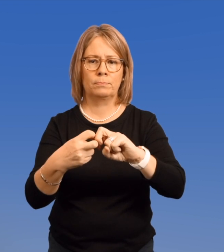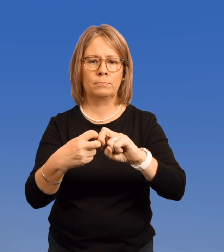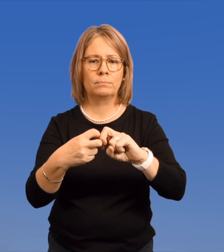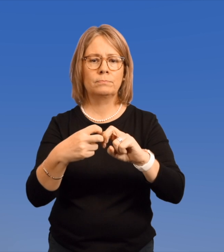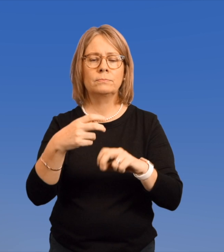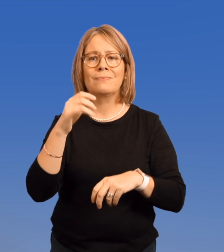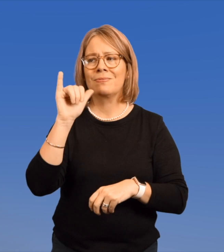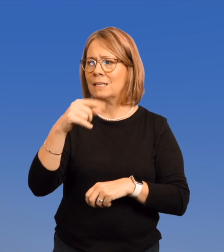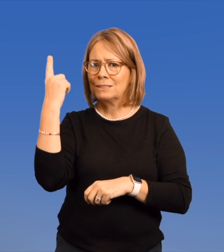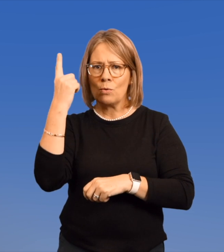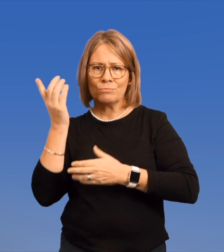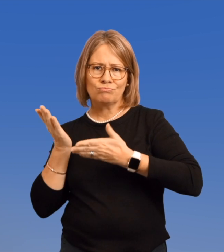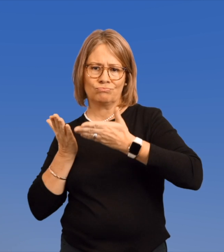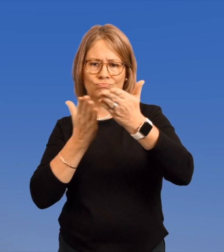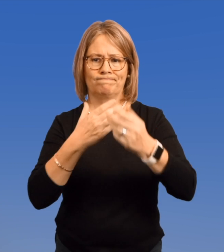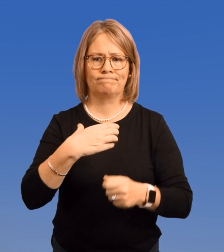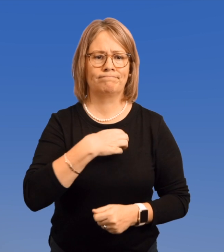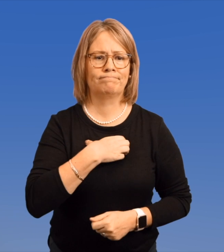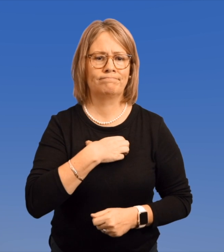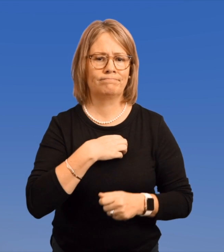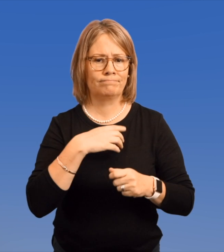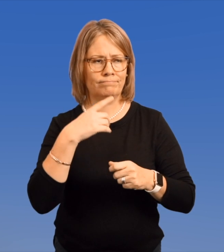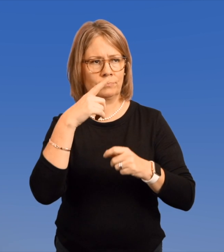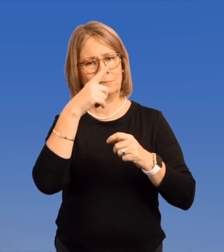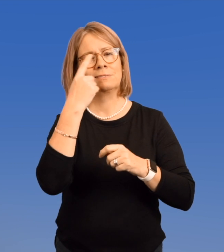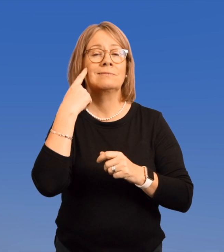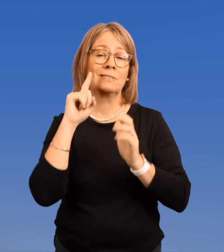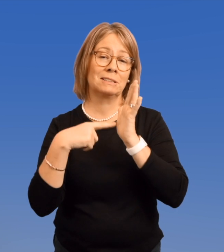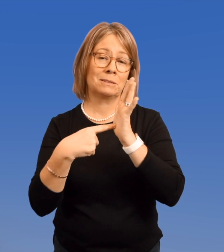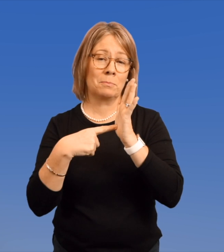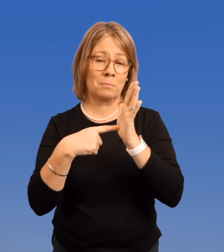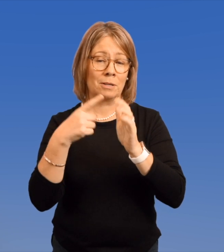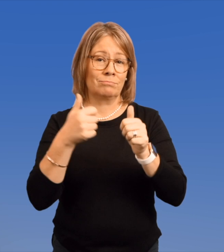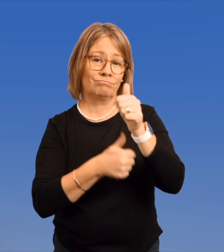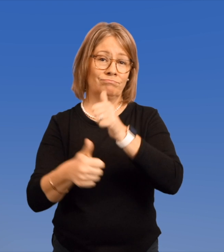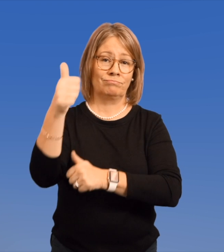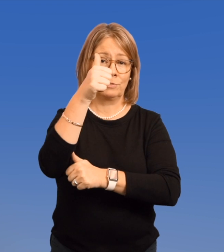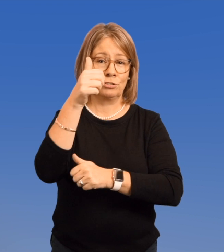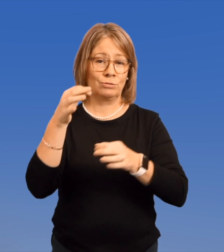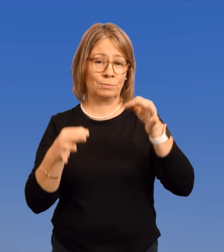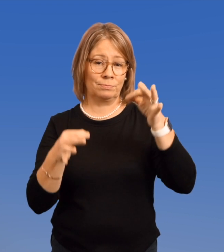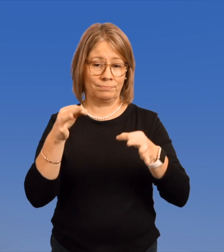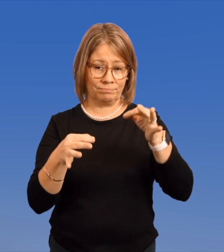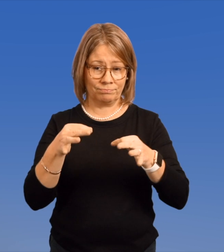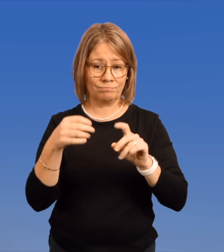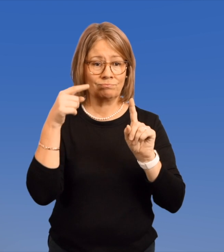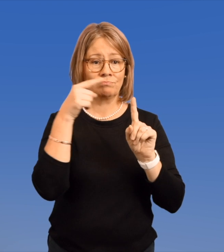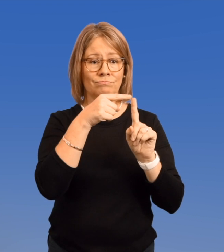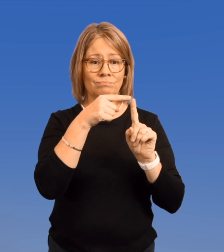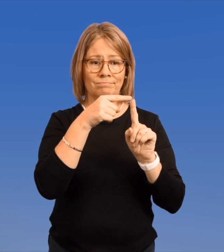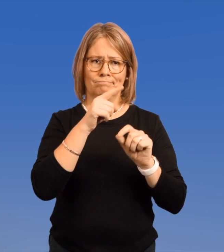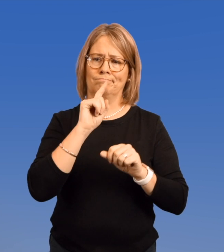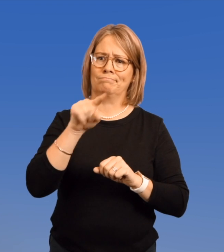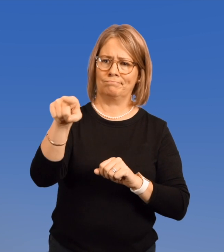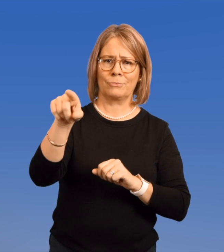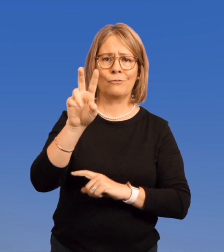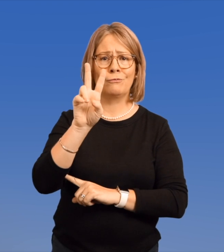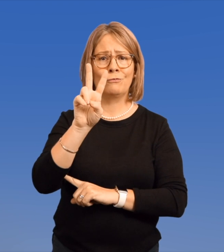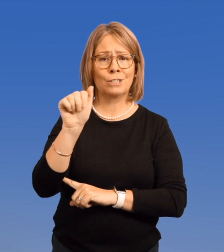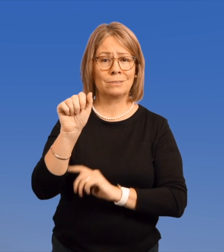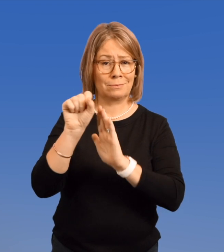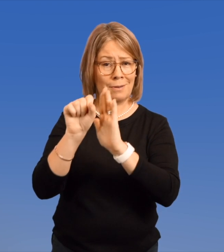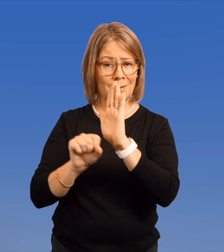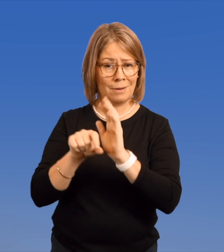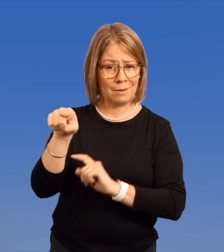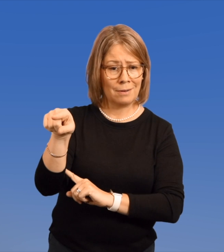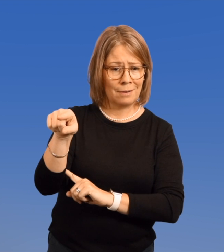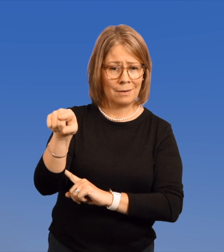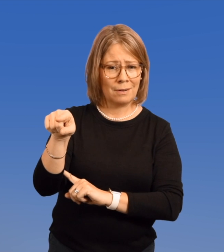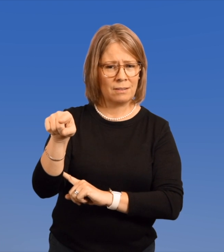to their attention like when the Supreme Court ruled that Virginia didn't have the right